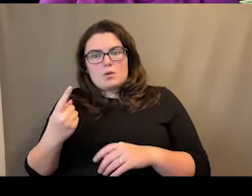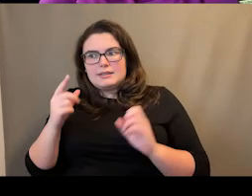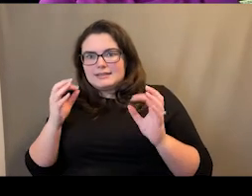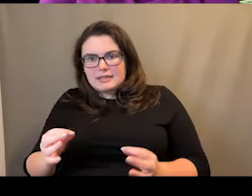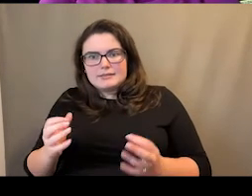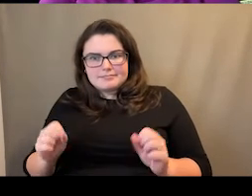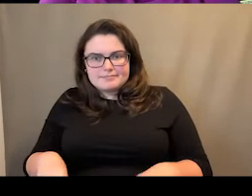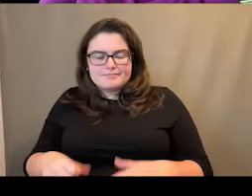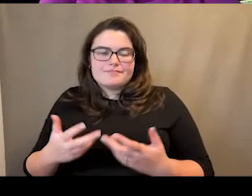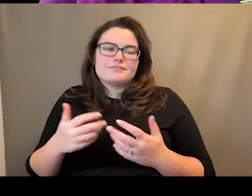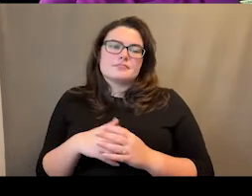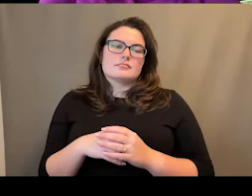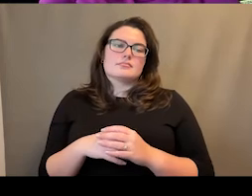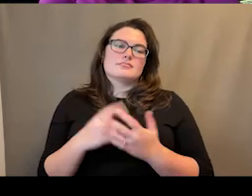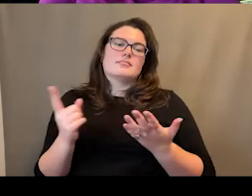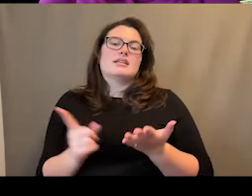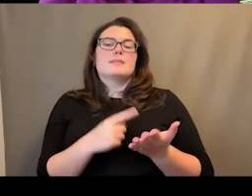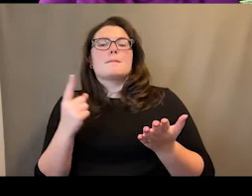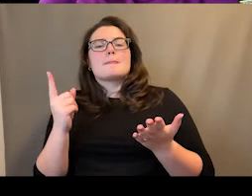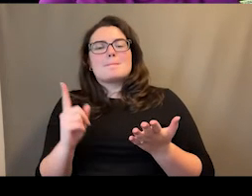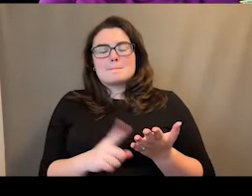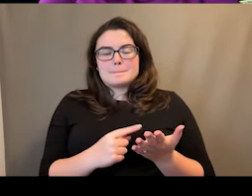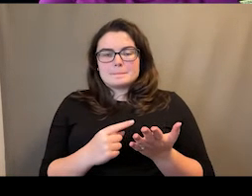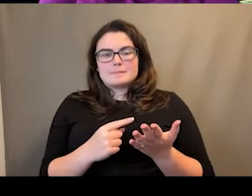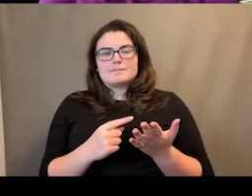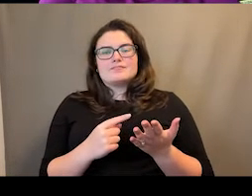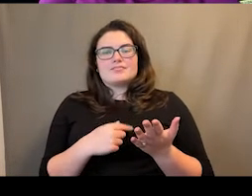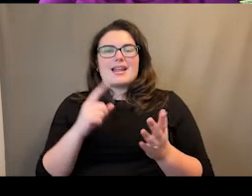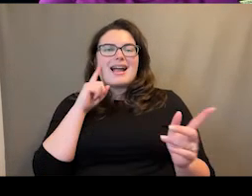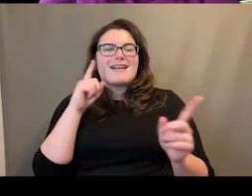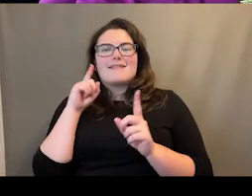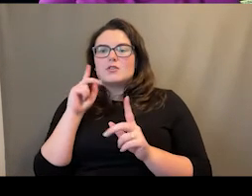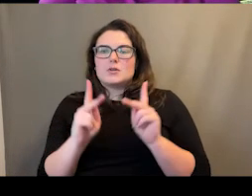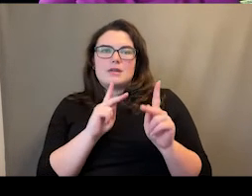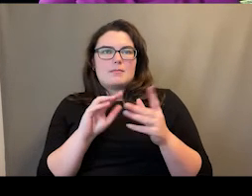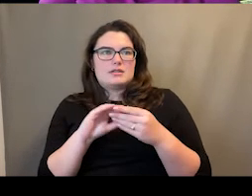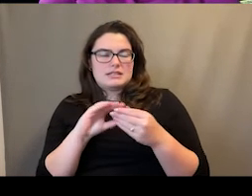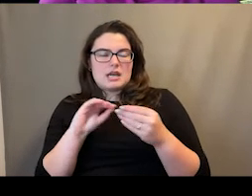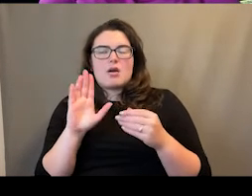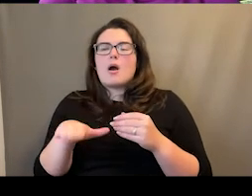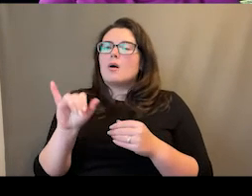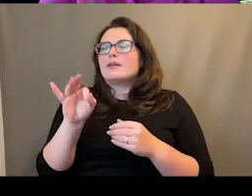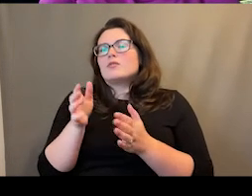Now sometimes I've heard people say, if you request a co-review,